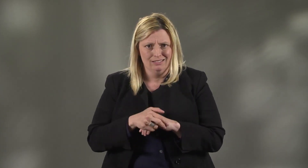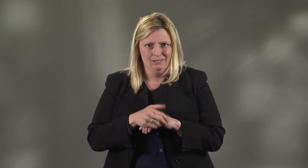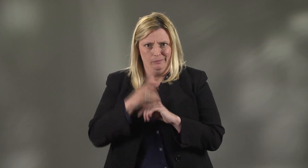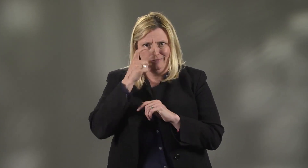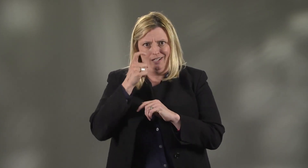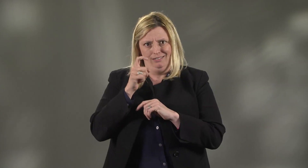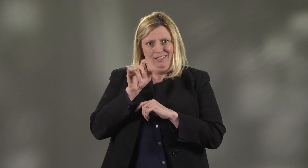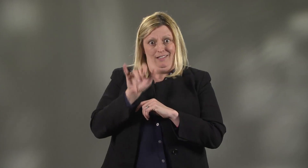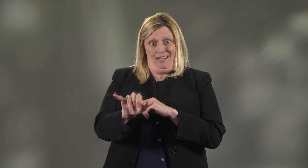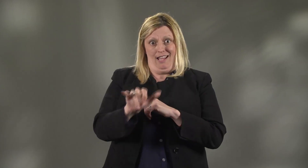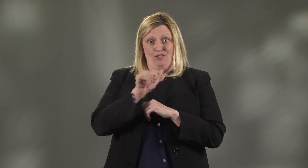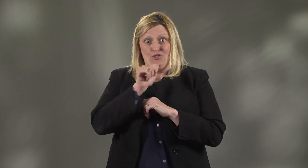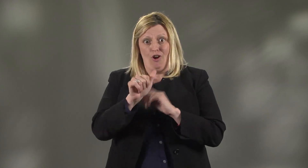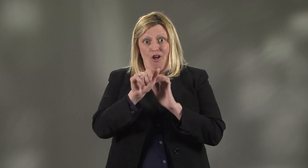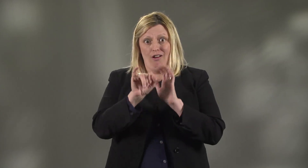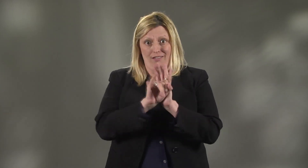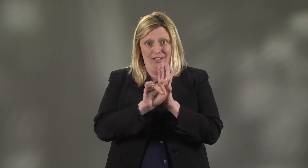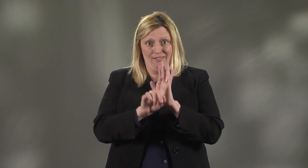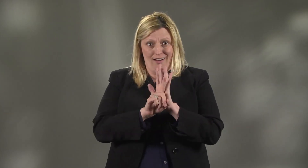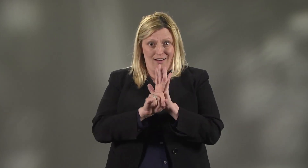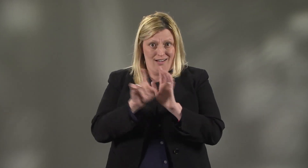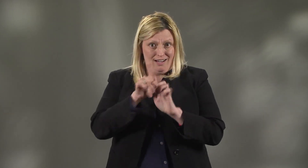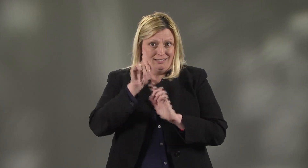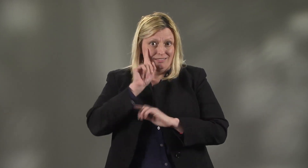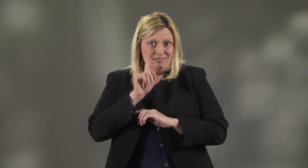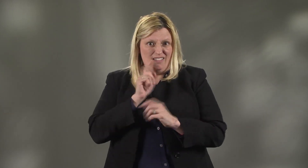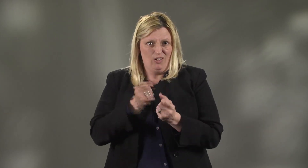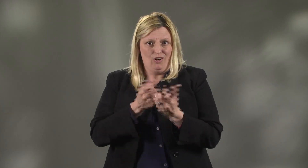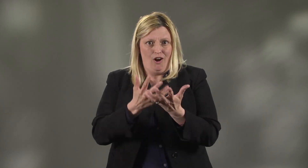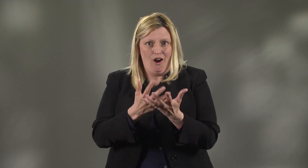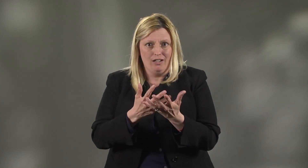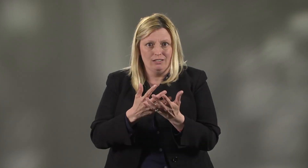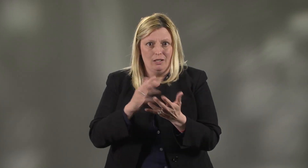as a deaf individual, as it caused hassles with the paperwork.